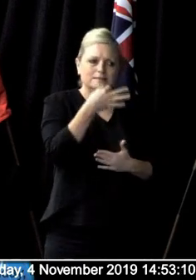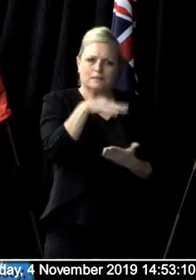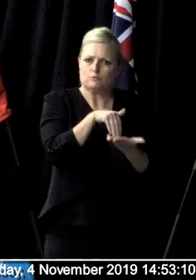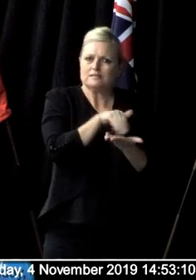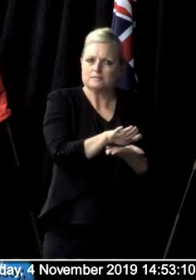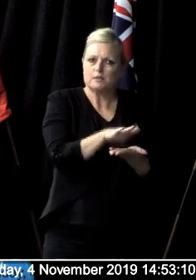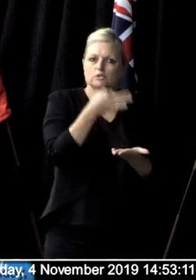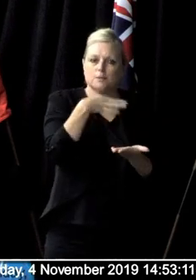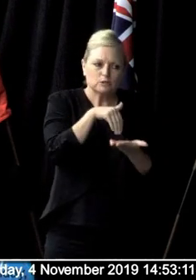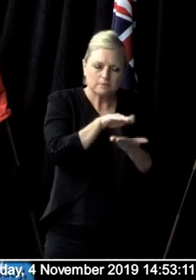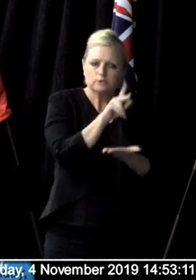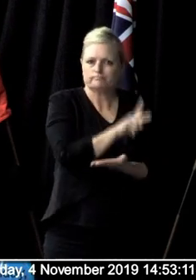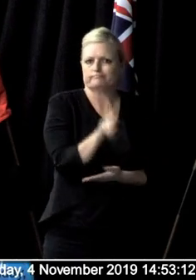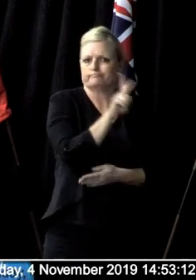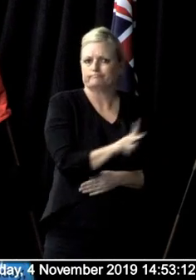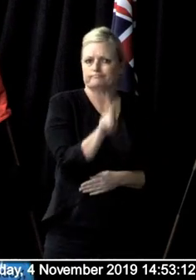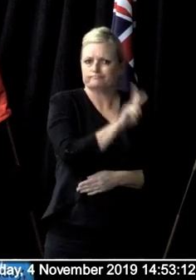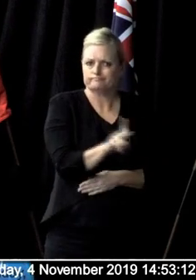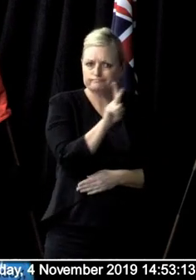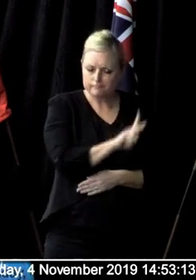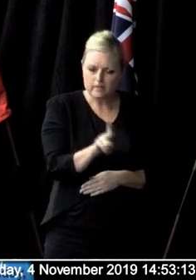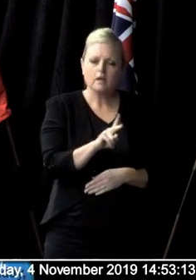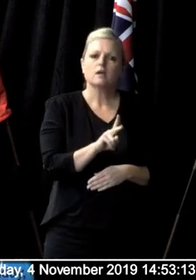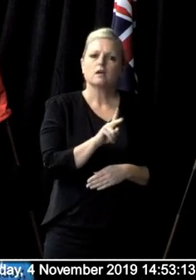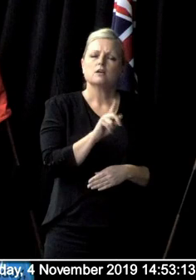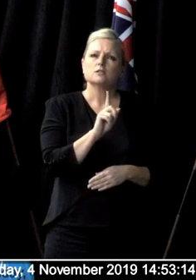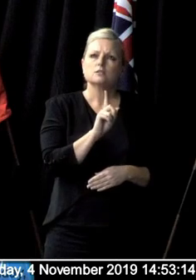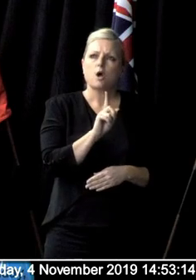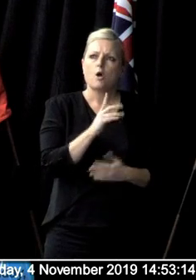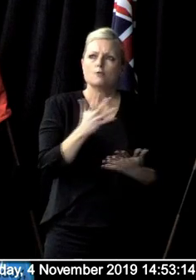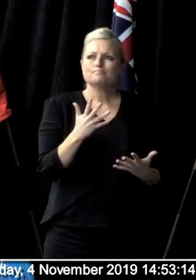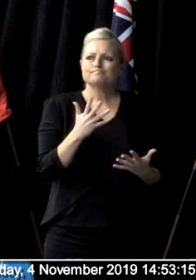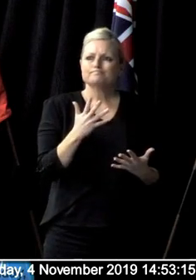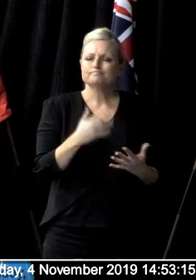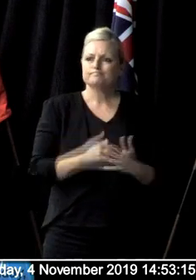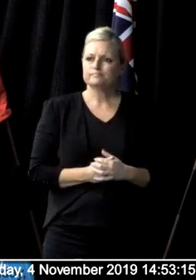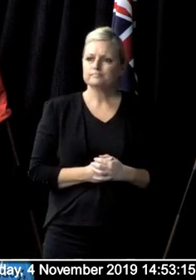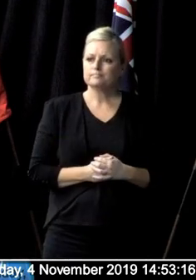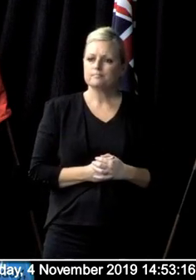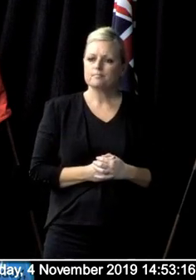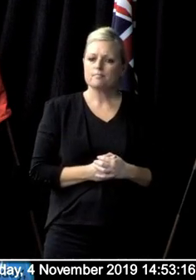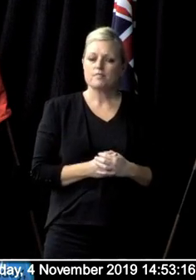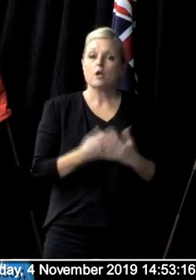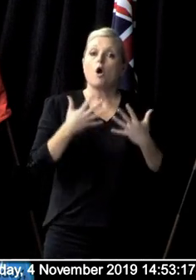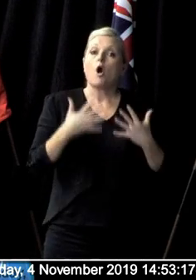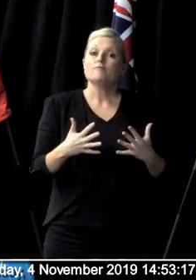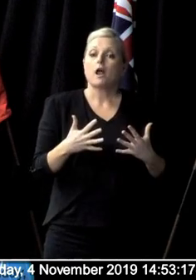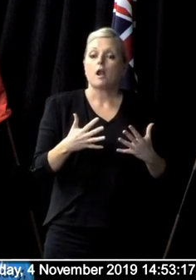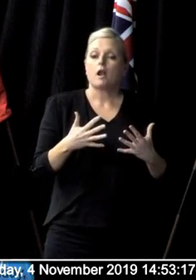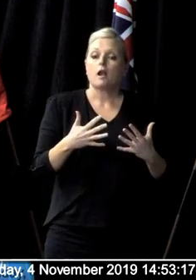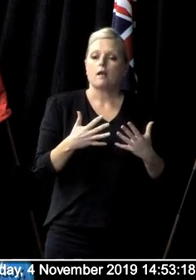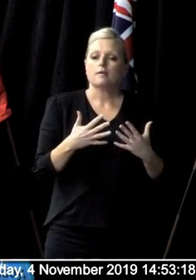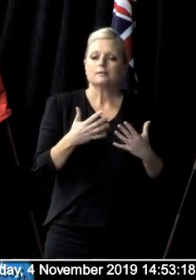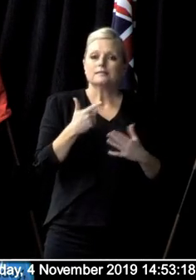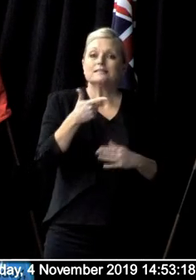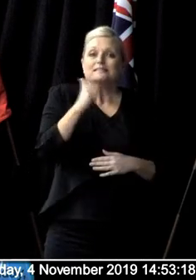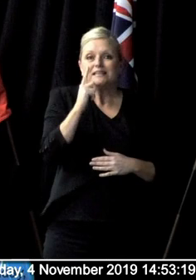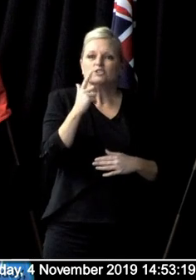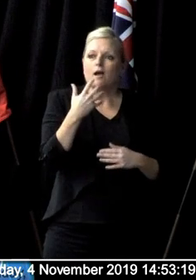There is always the excuse, you could say, that there is not enough resources,